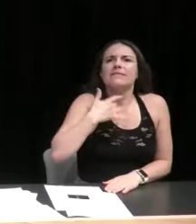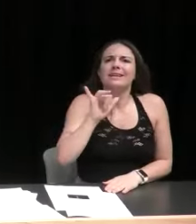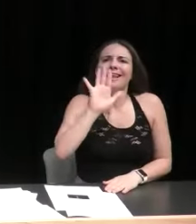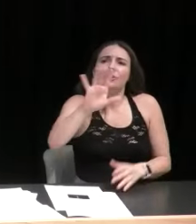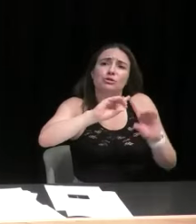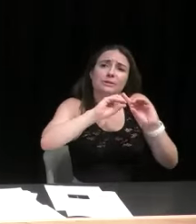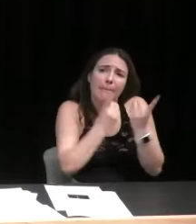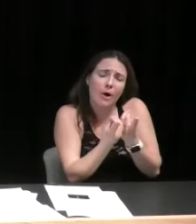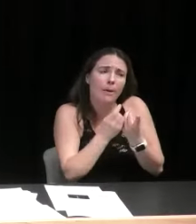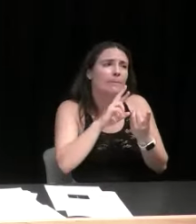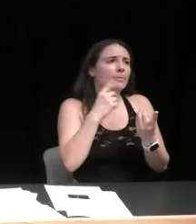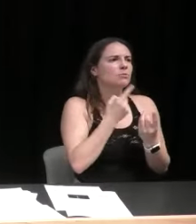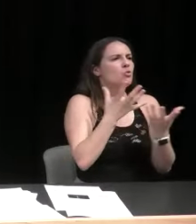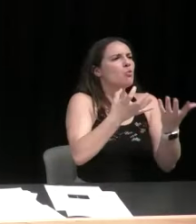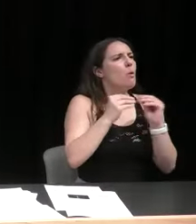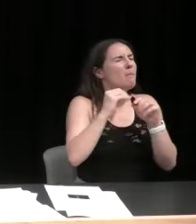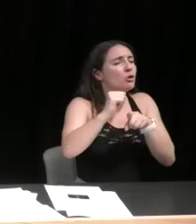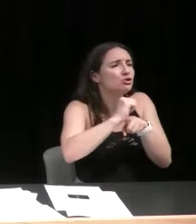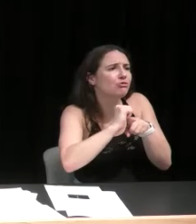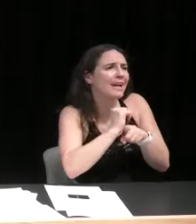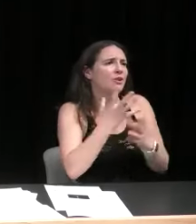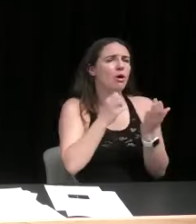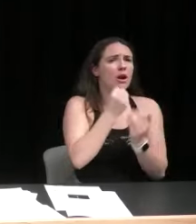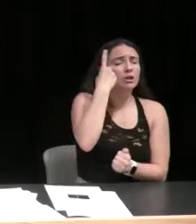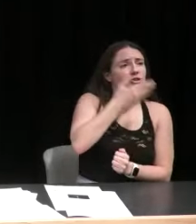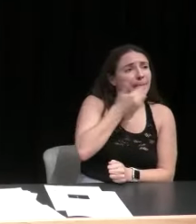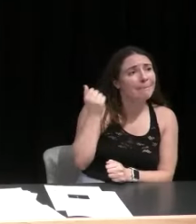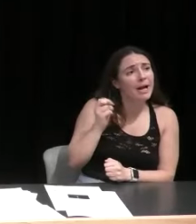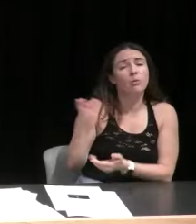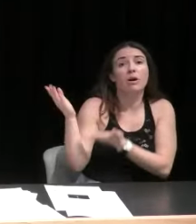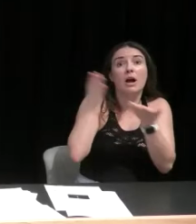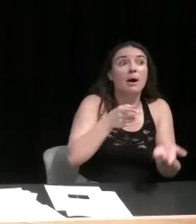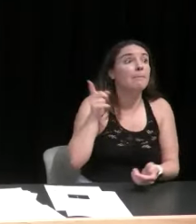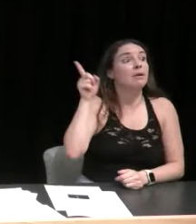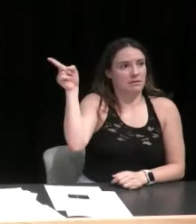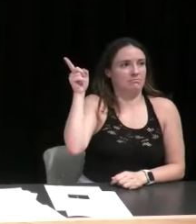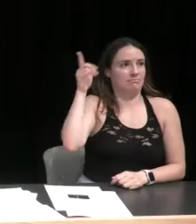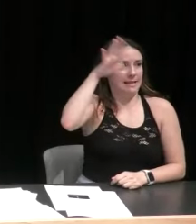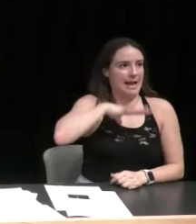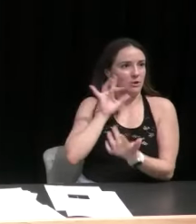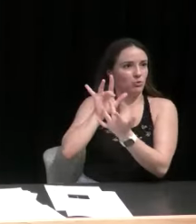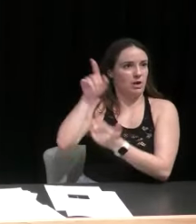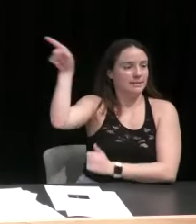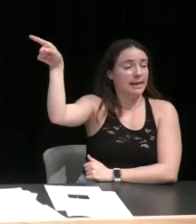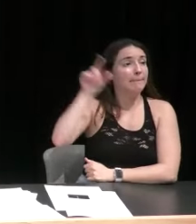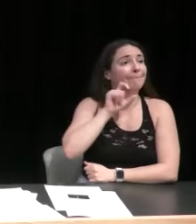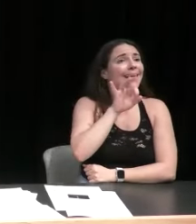just started this week um if your department wants any more training or needs anything um